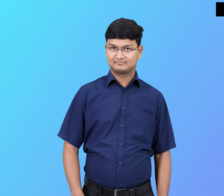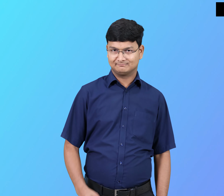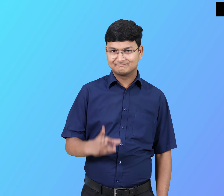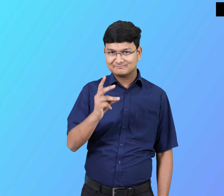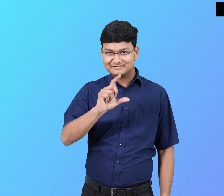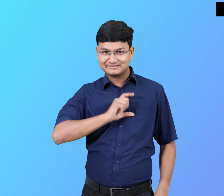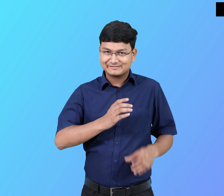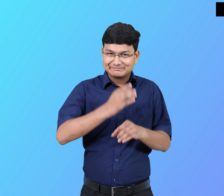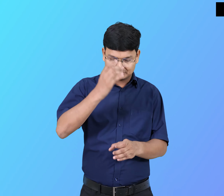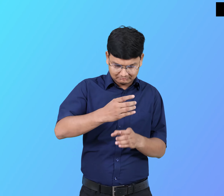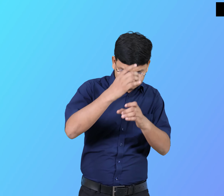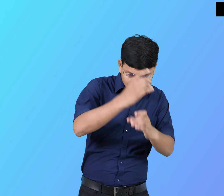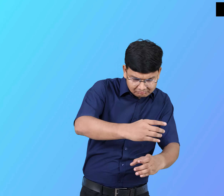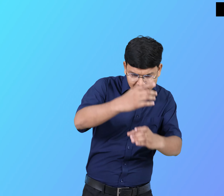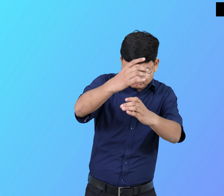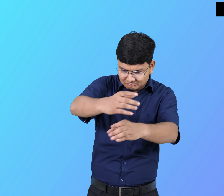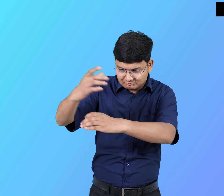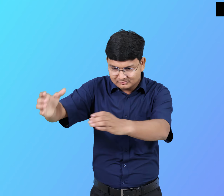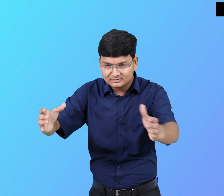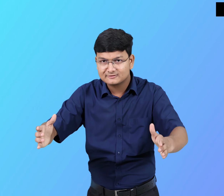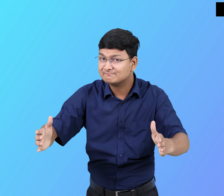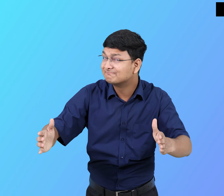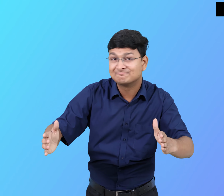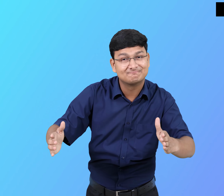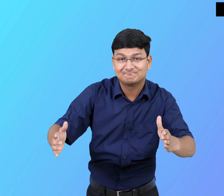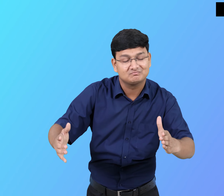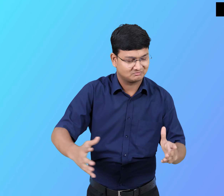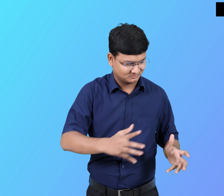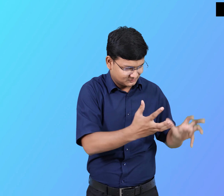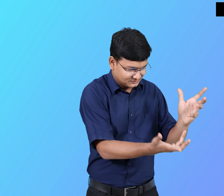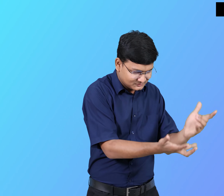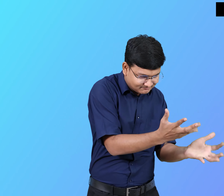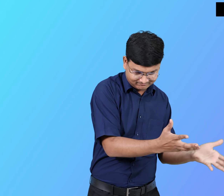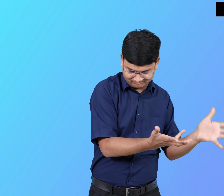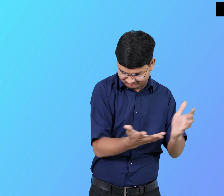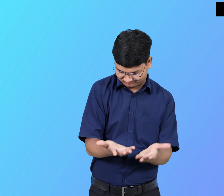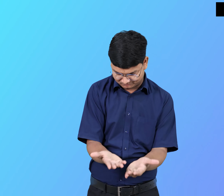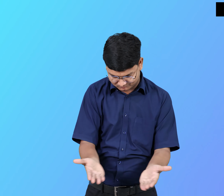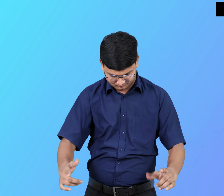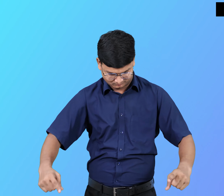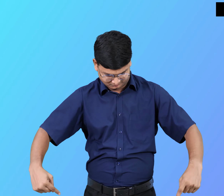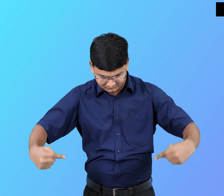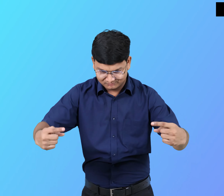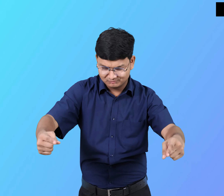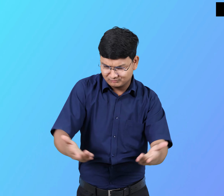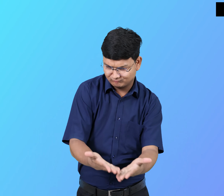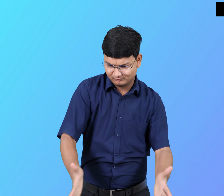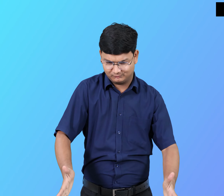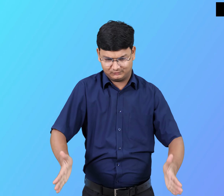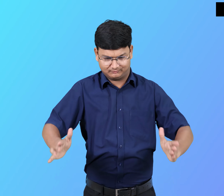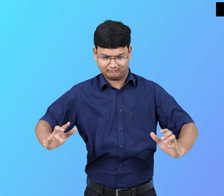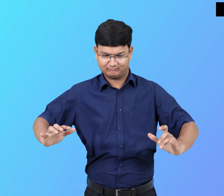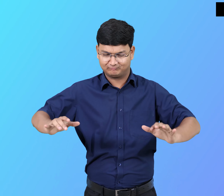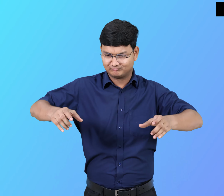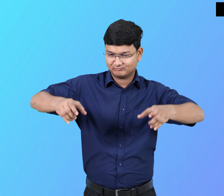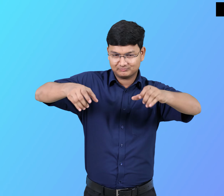There were supports at each of the four corners of the carts. They were made as one piece with the cart.